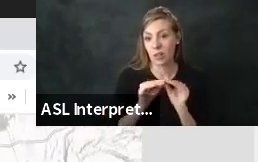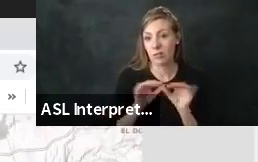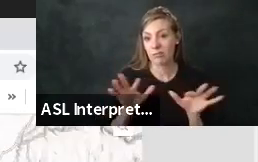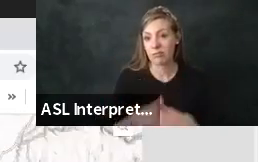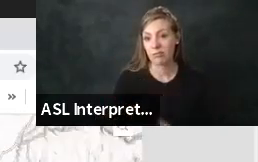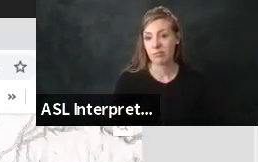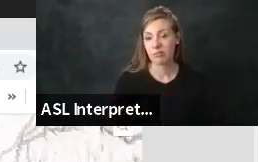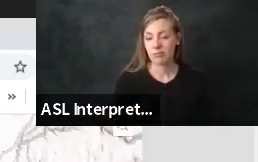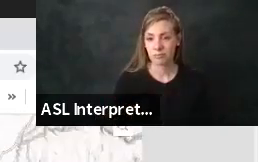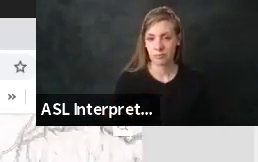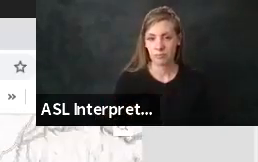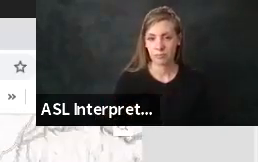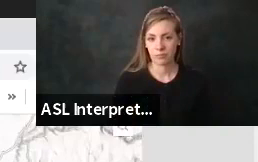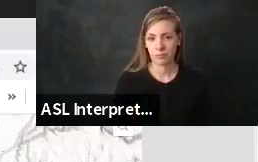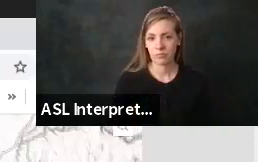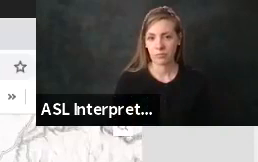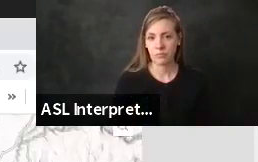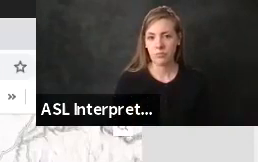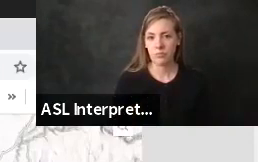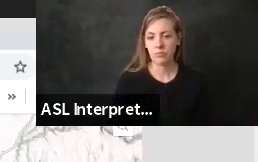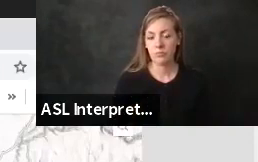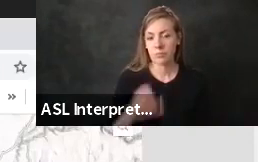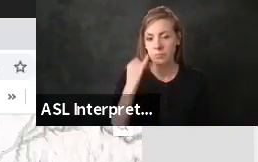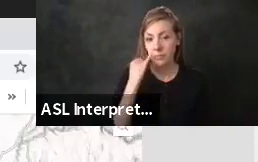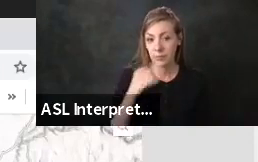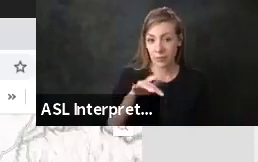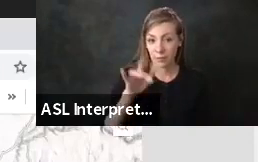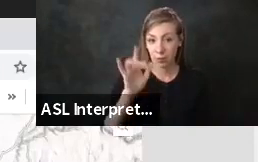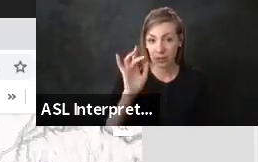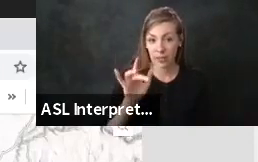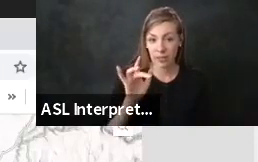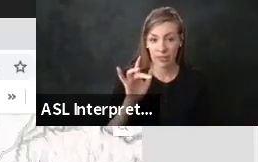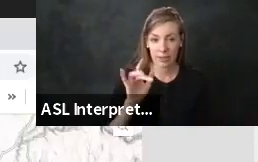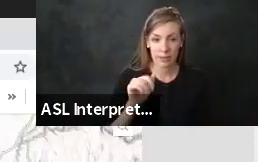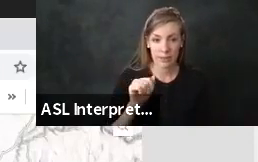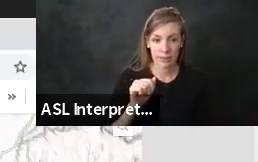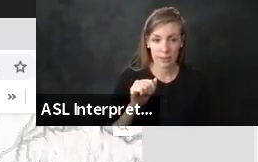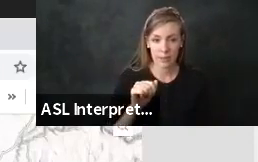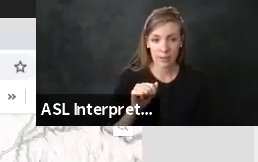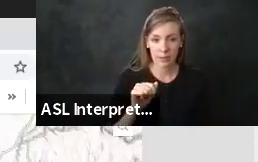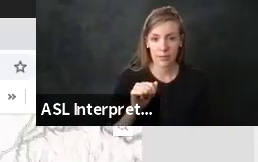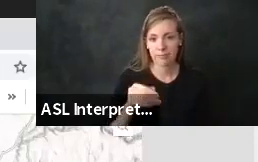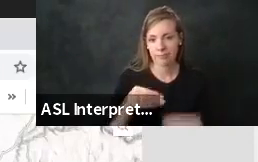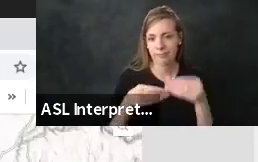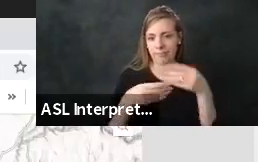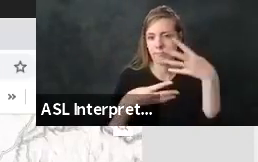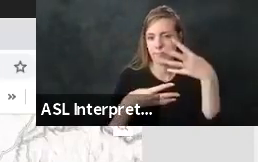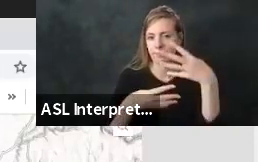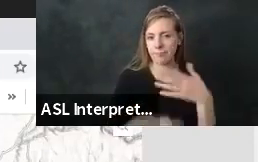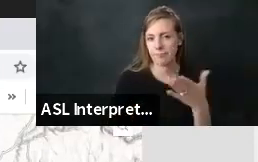And if you click it, you can pull that up. Okay. So for example,